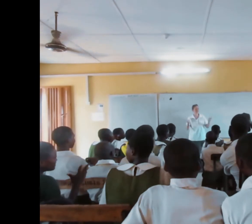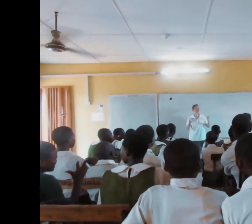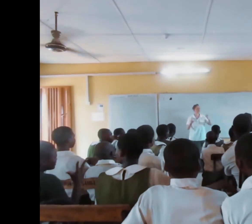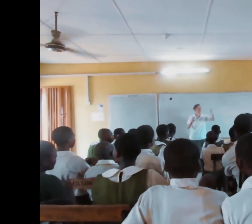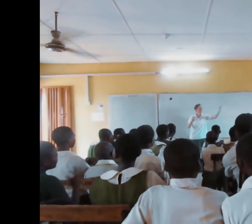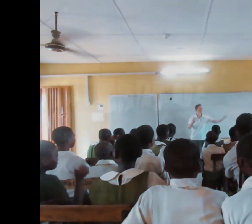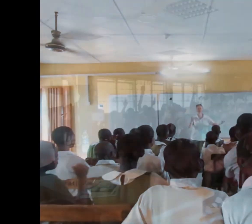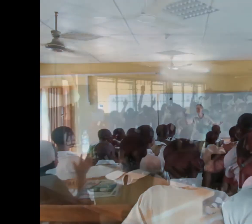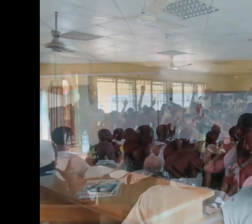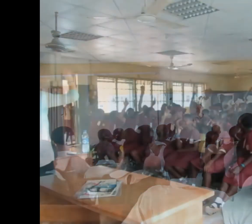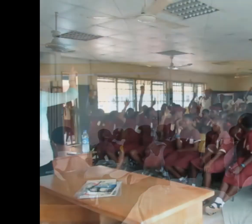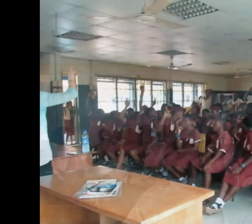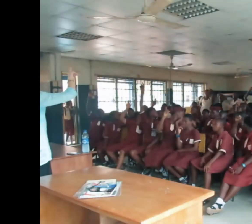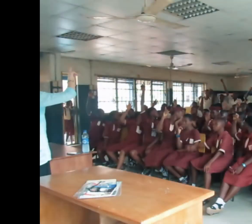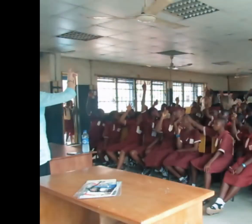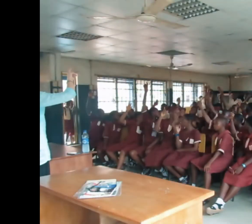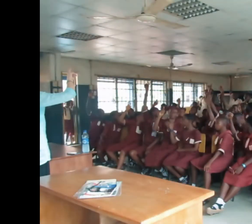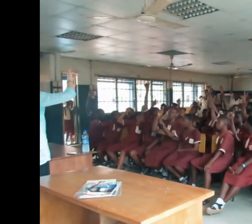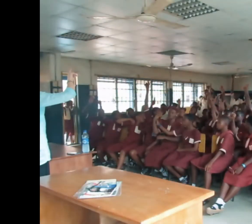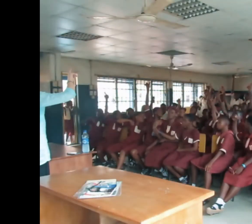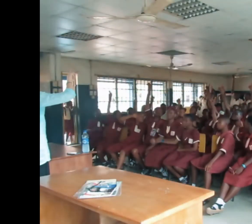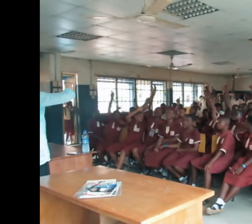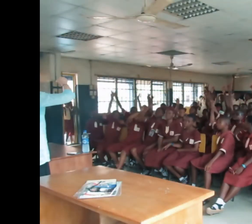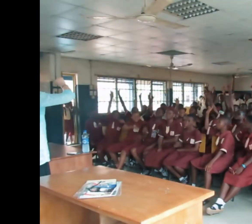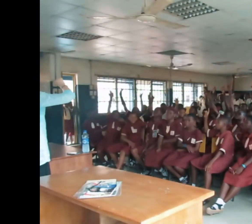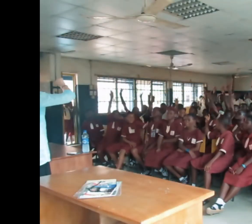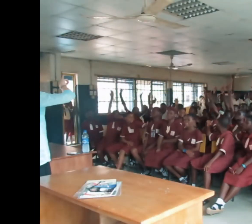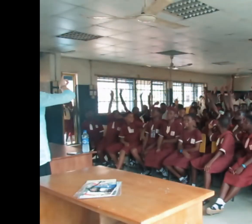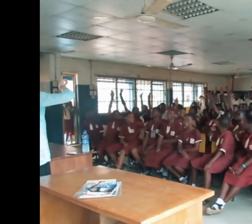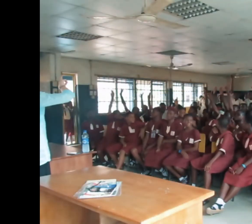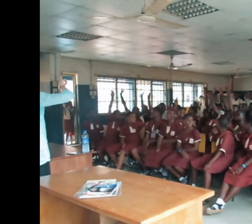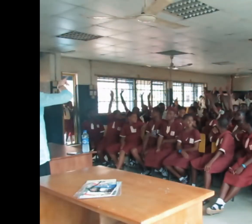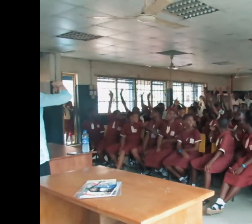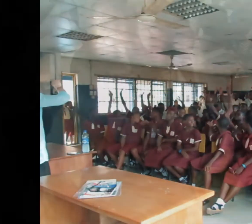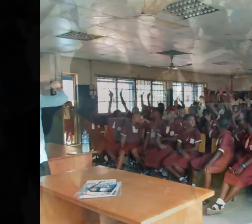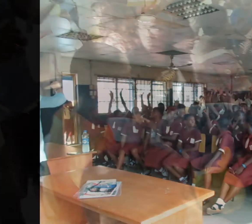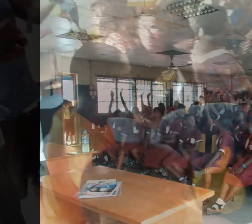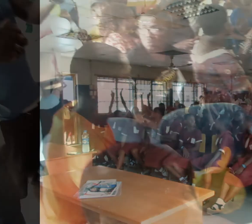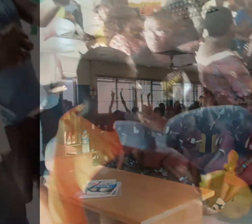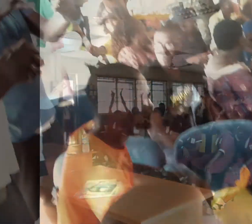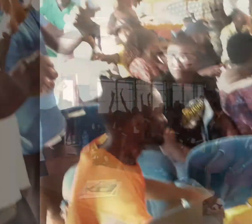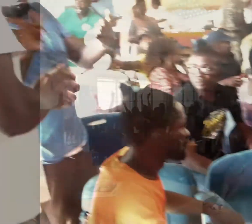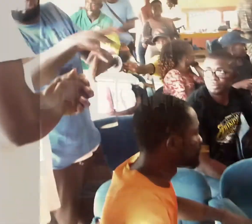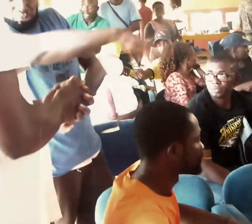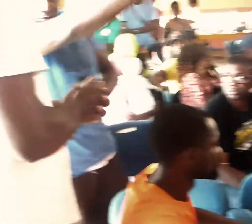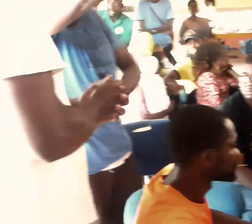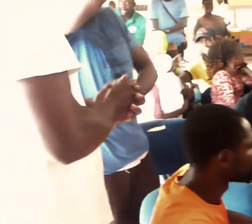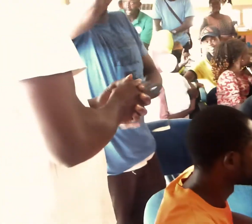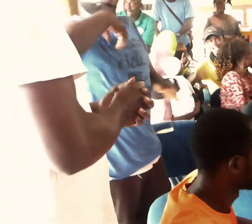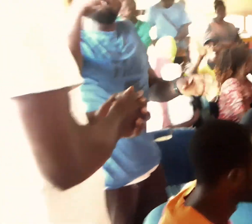sign language can be revitalized and you know, recovered. Number 1, Awareness, there s